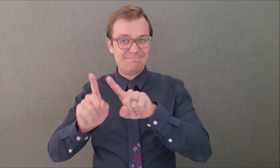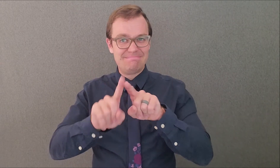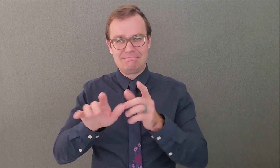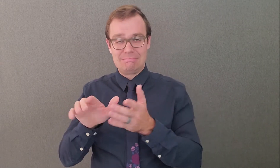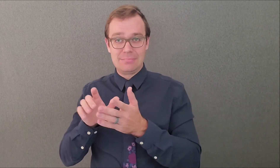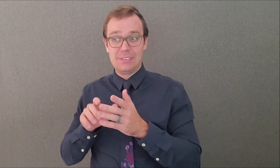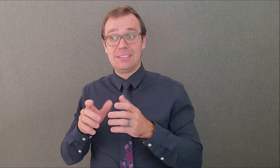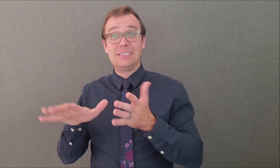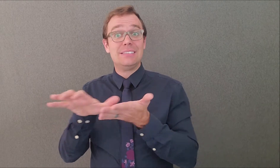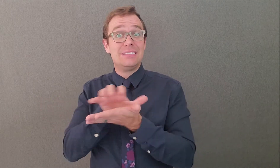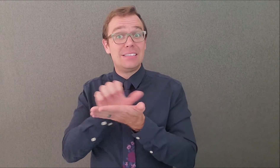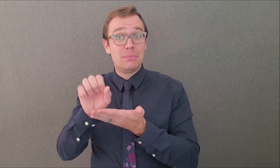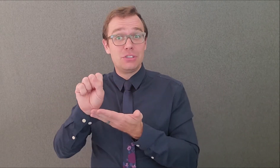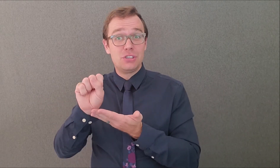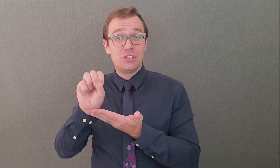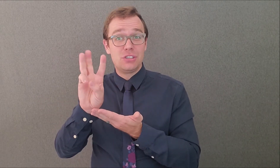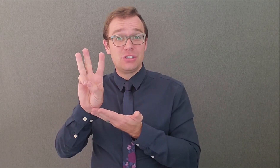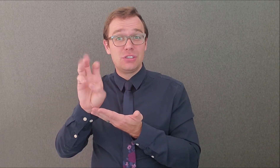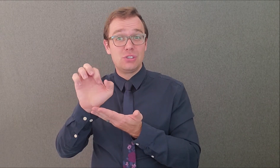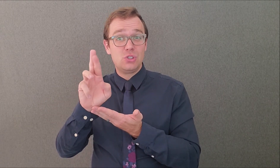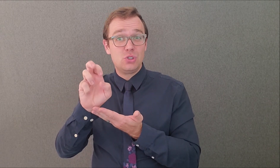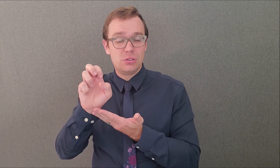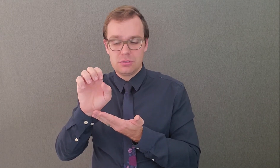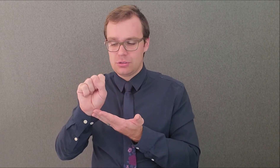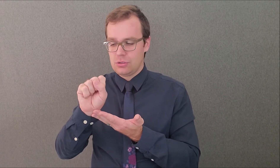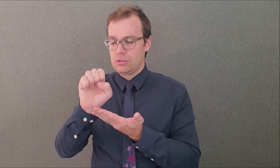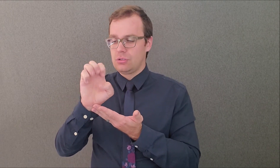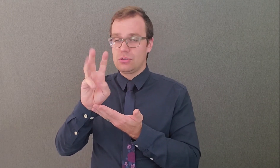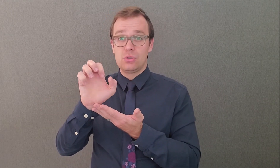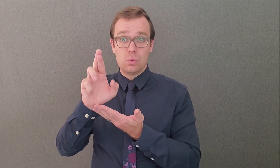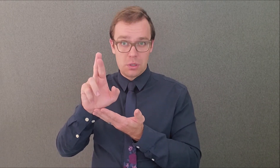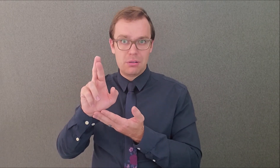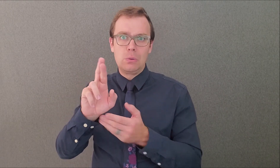Damaged sewage systems are serious health hazards.